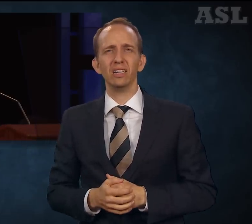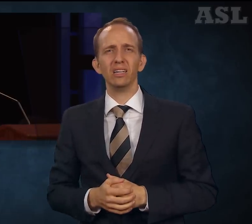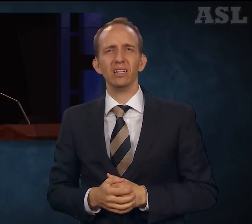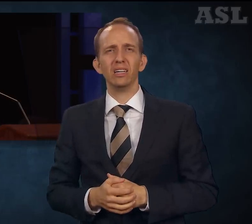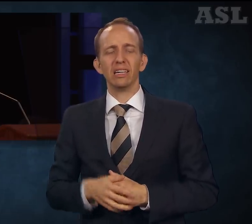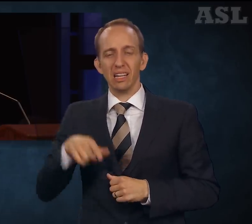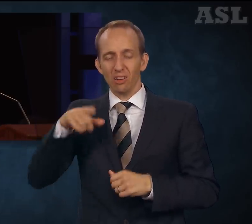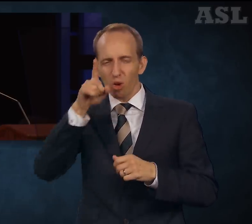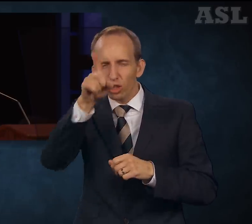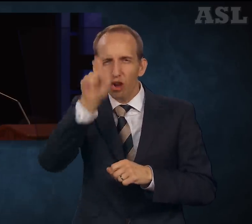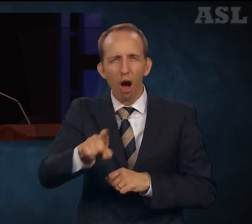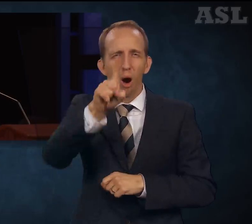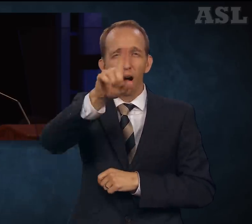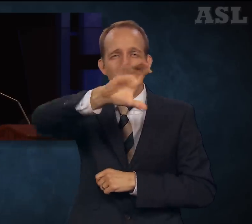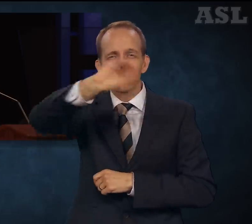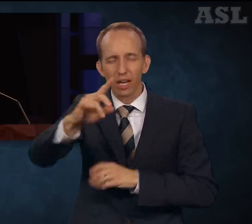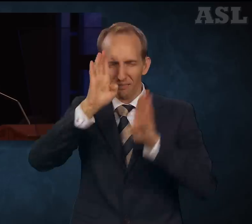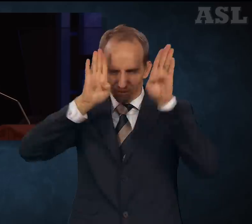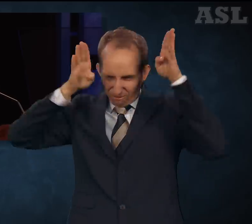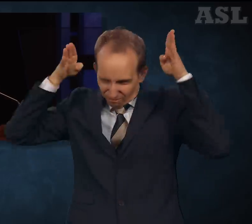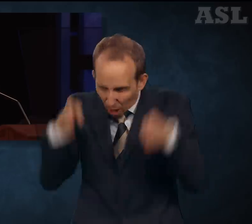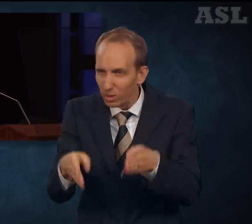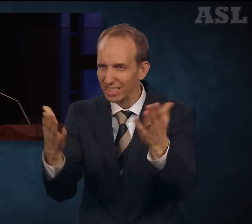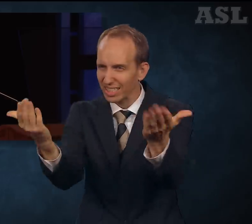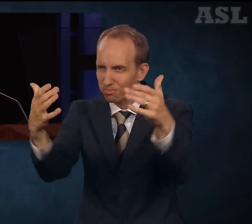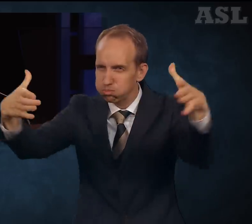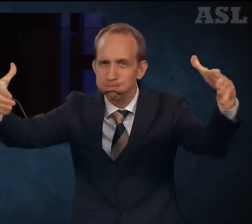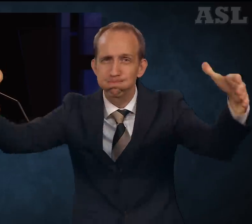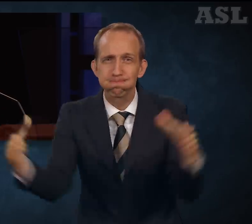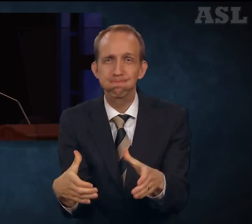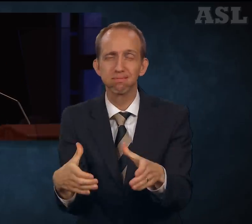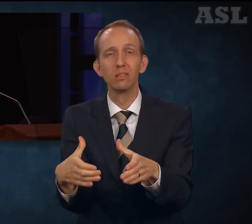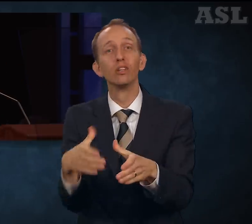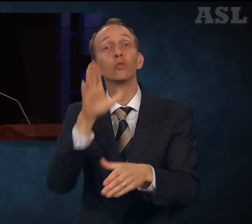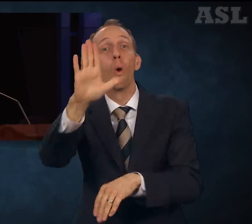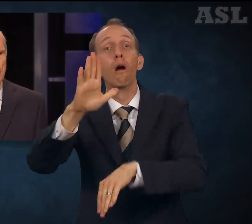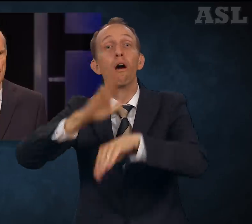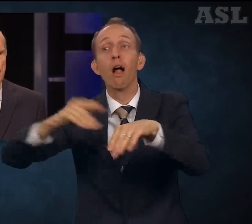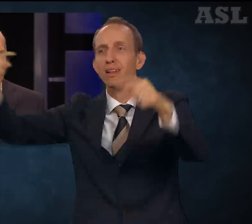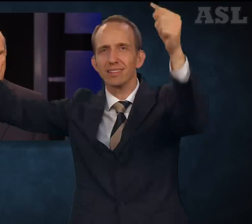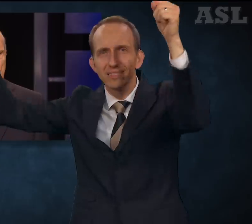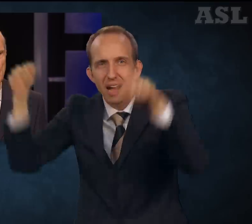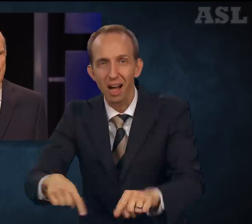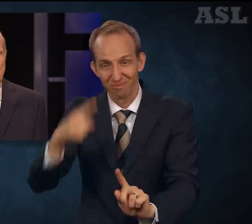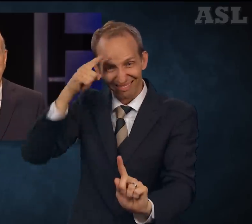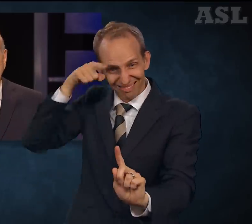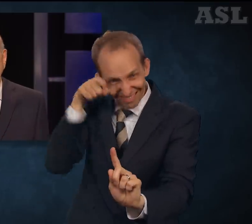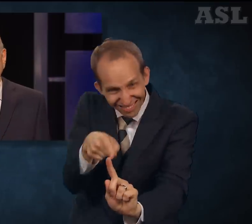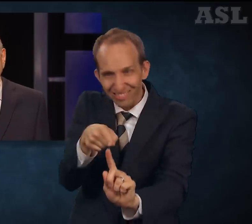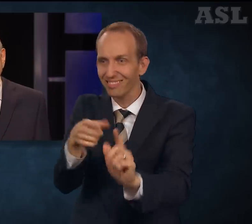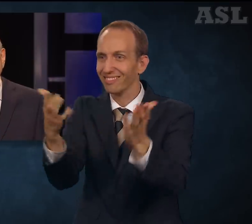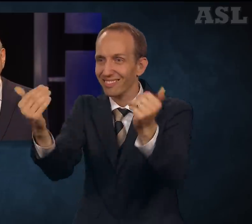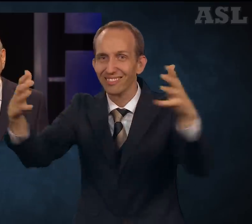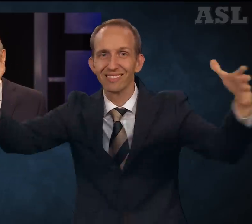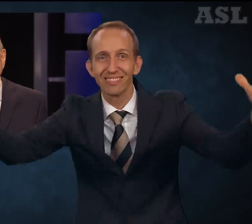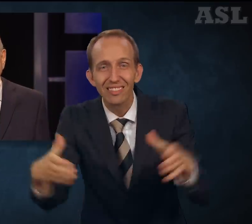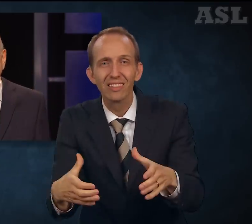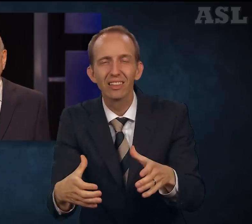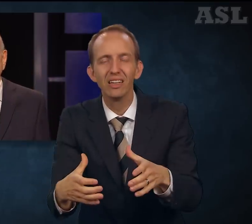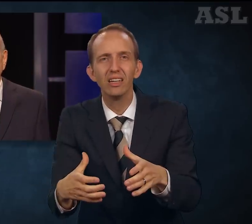EVERYTHING TO YOU.